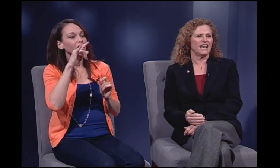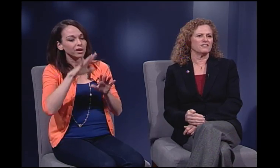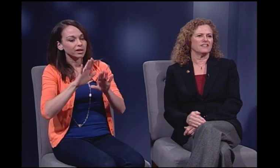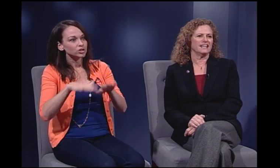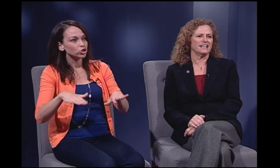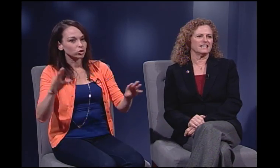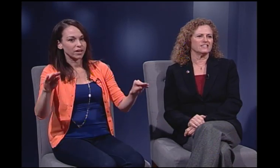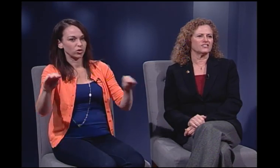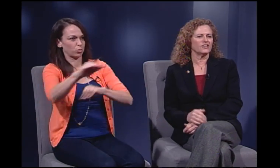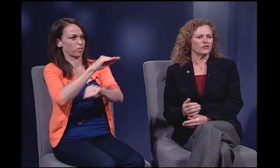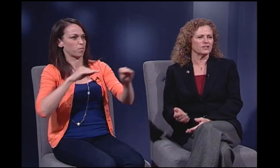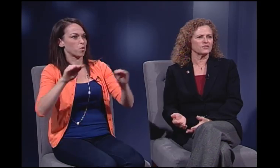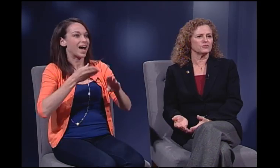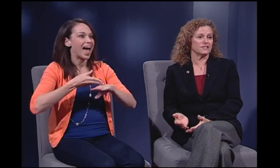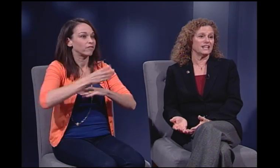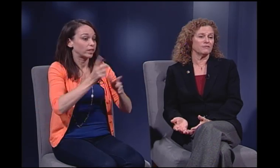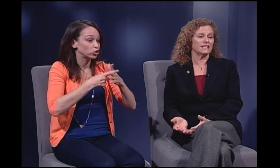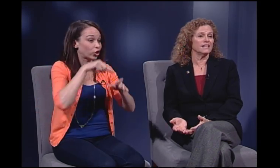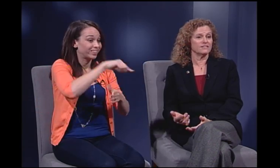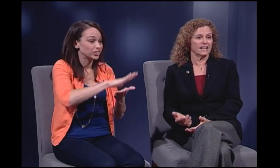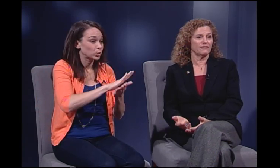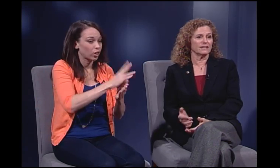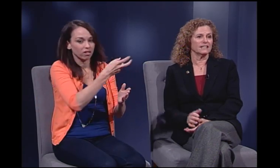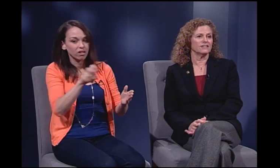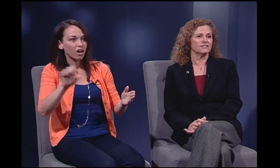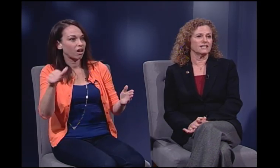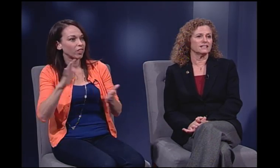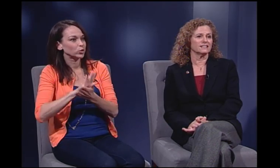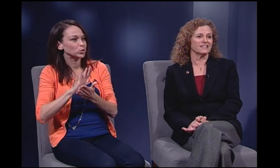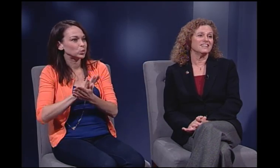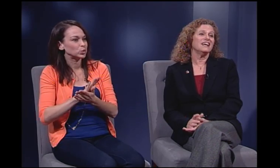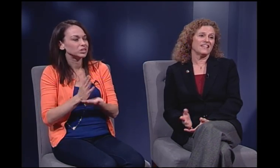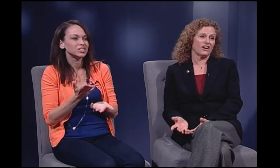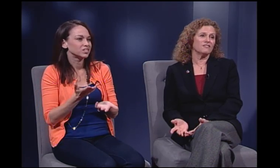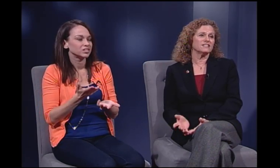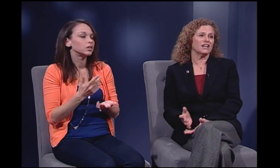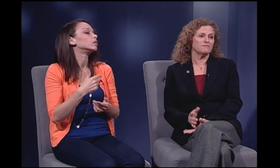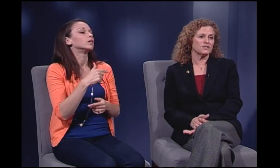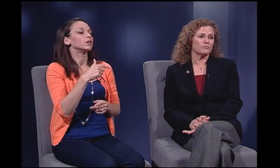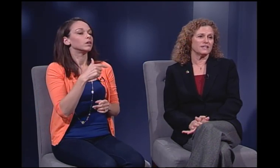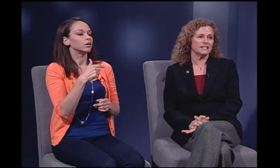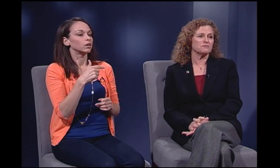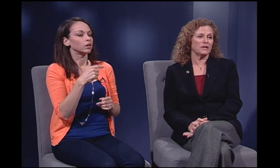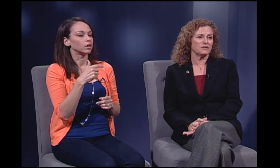after they had started going to schools that they really loved and I really loved and that oftentimes is what gets parents